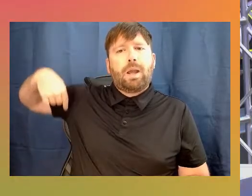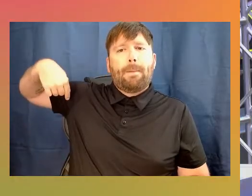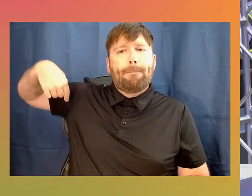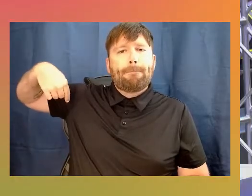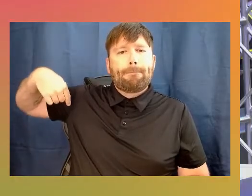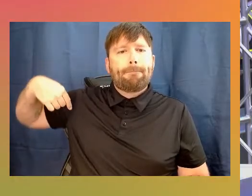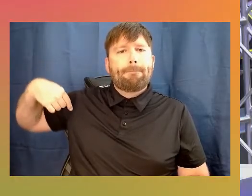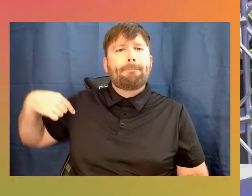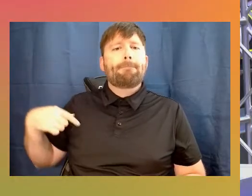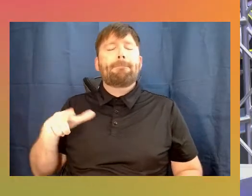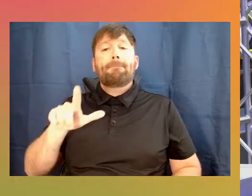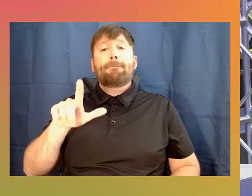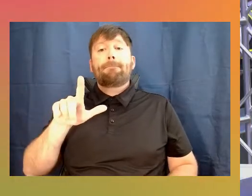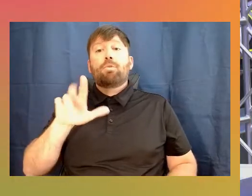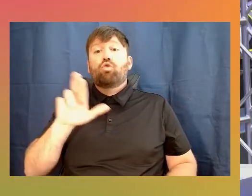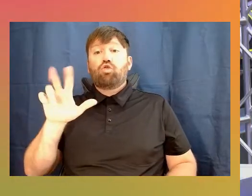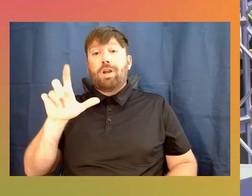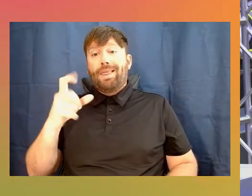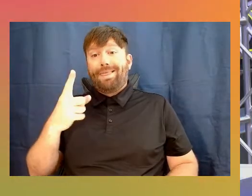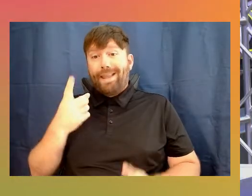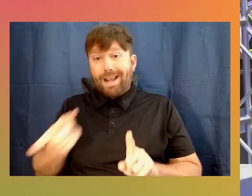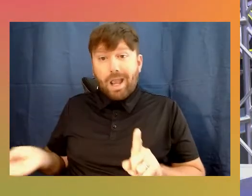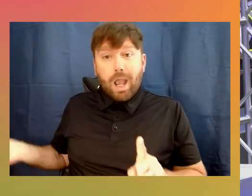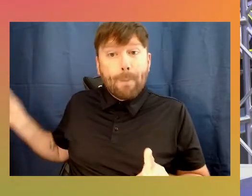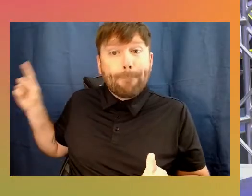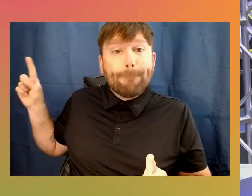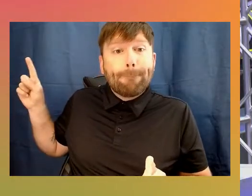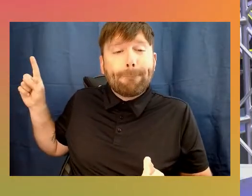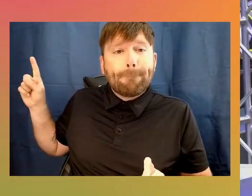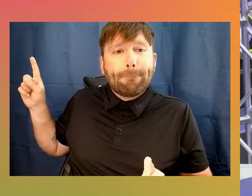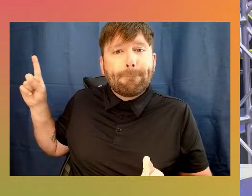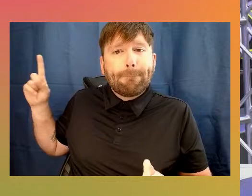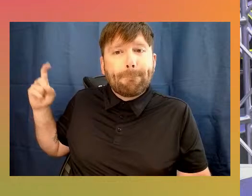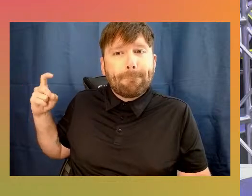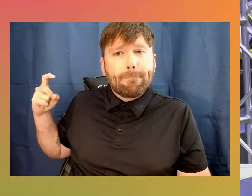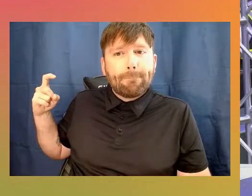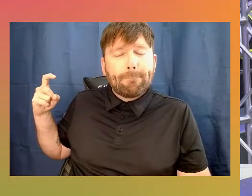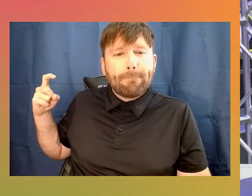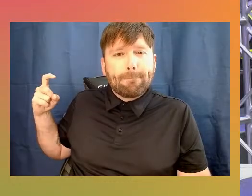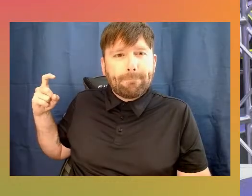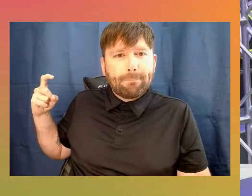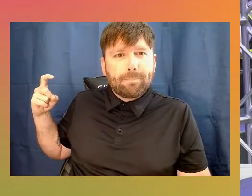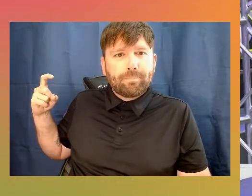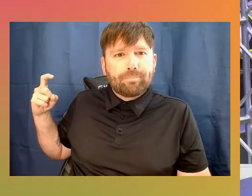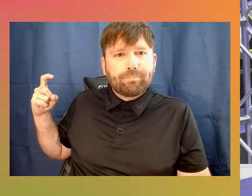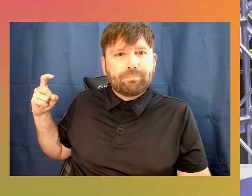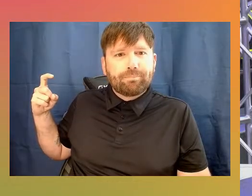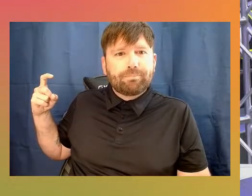LIFT THE BACK KNEE. LIFT THE RIGHT LEG UP AND BACK ALL THE WAY TO A THREE-LEGGED